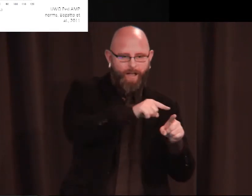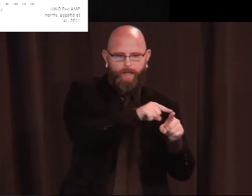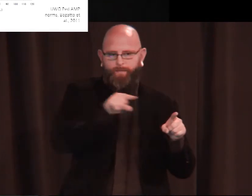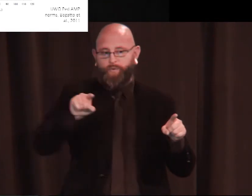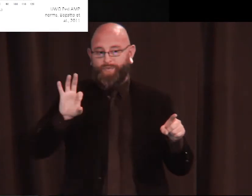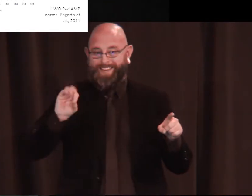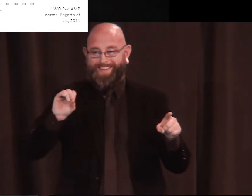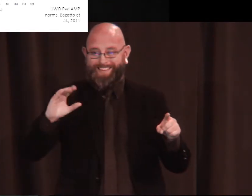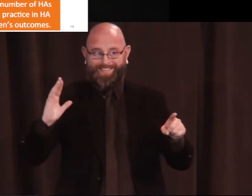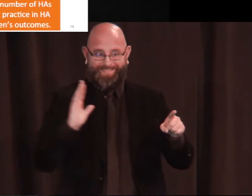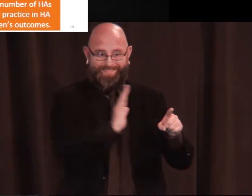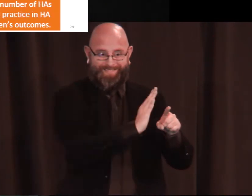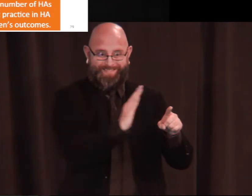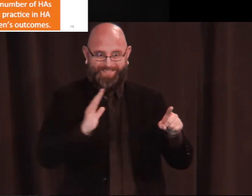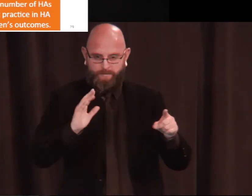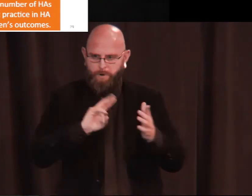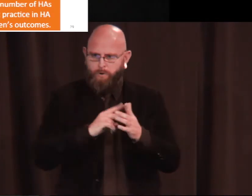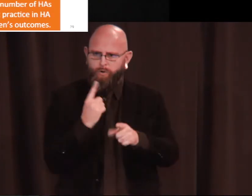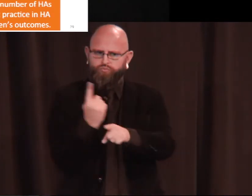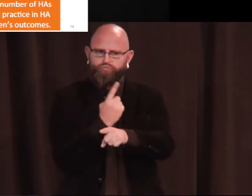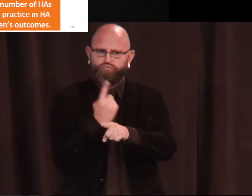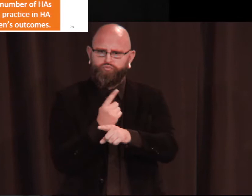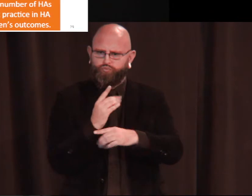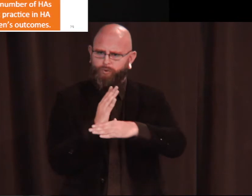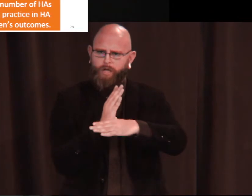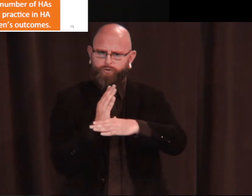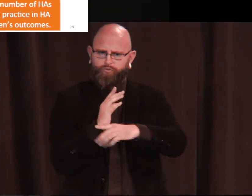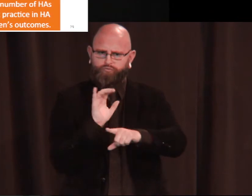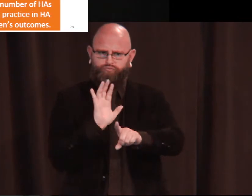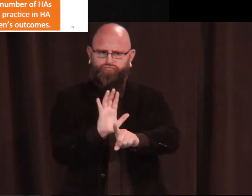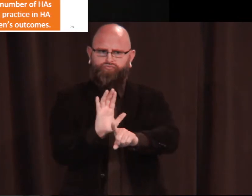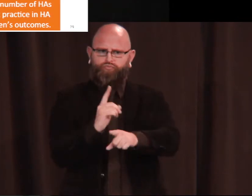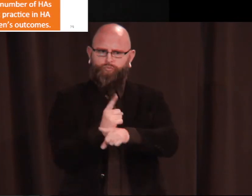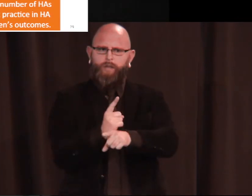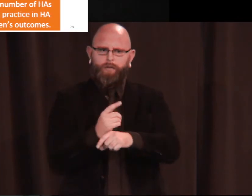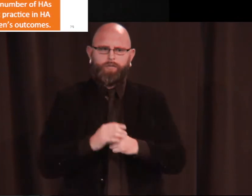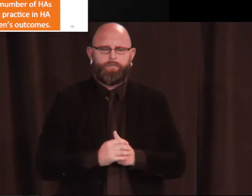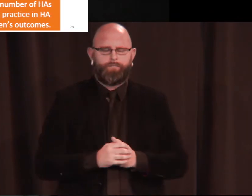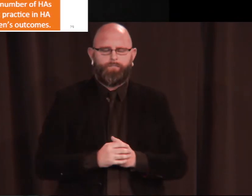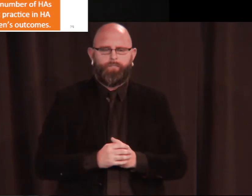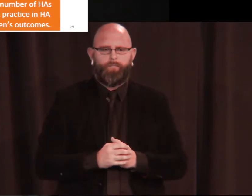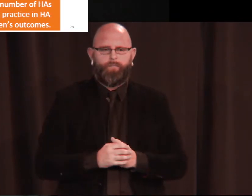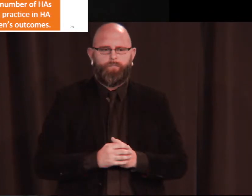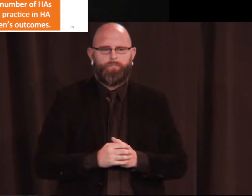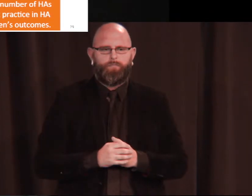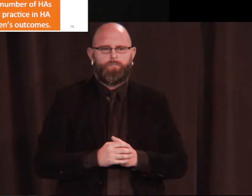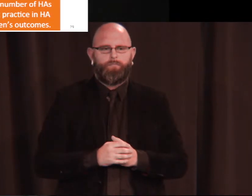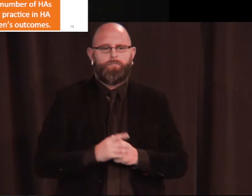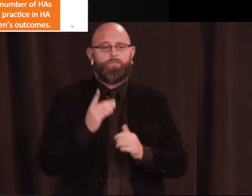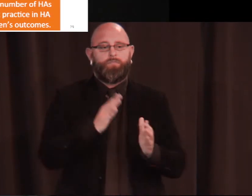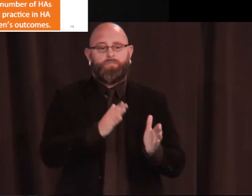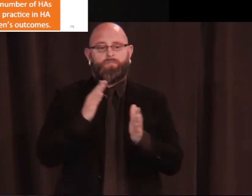within an appropriate range. So one of the questions we had as part of this study was,